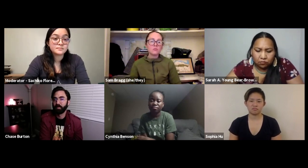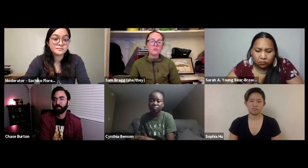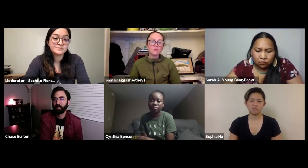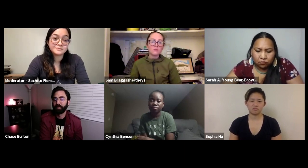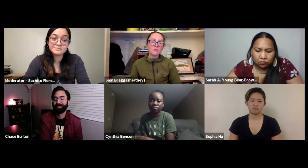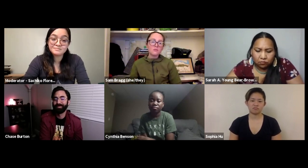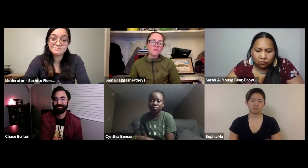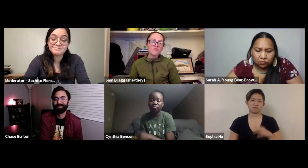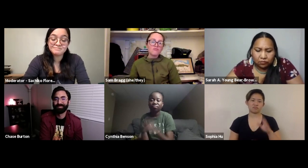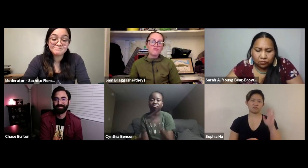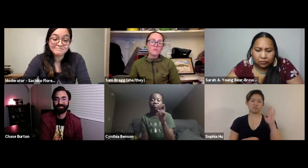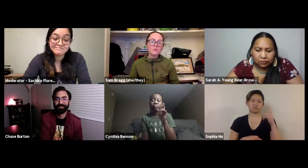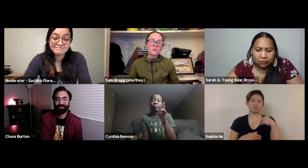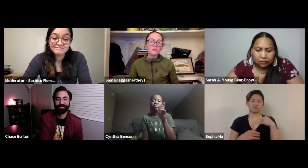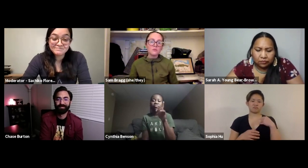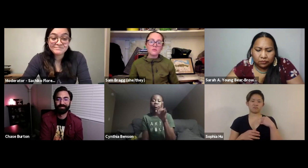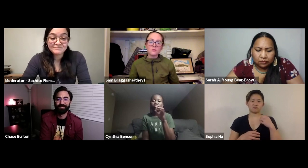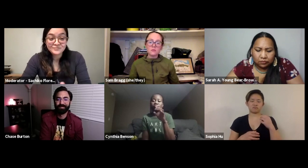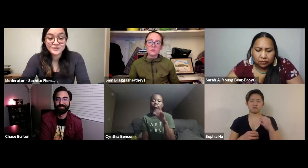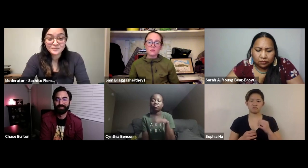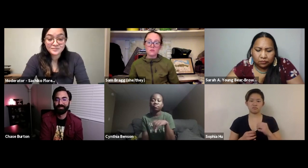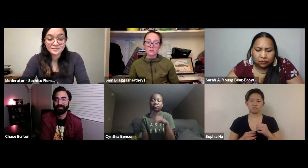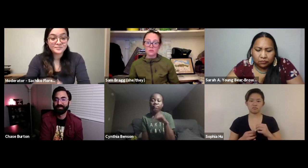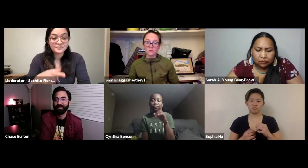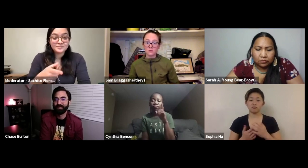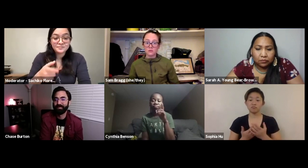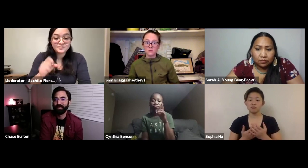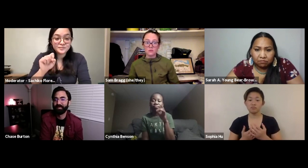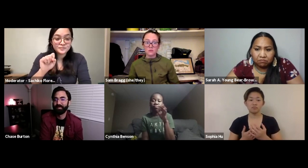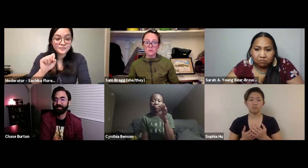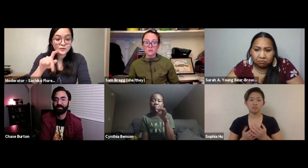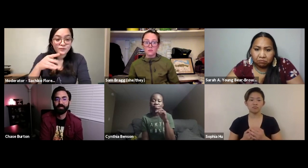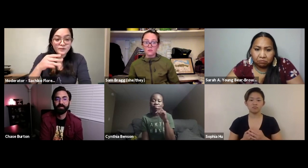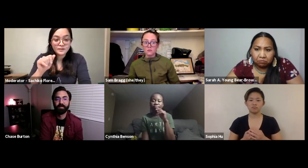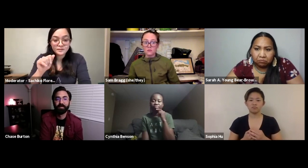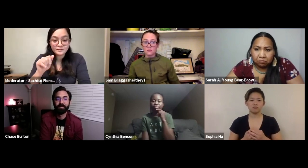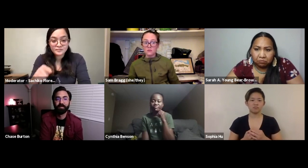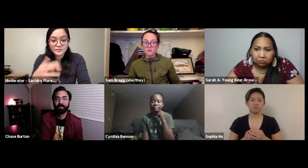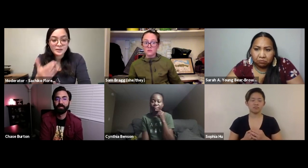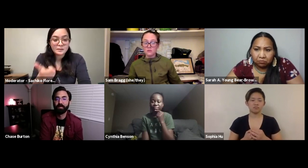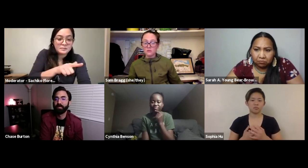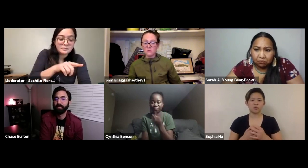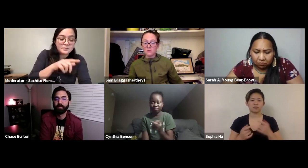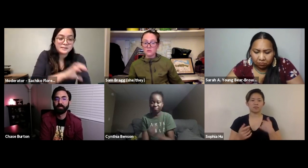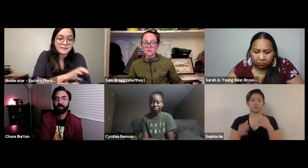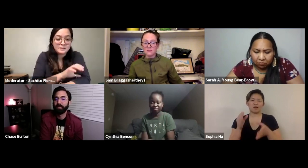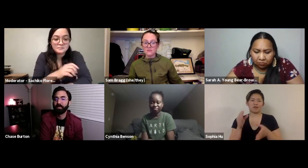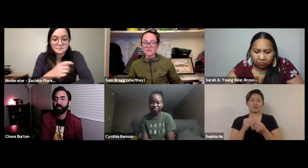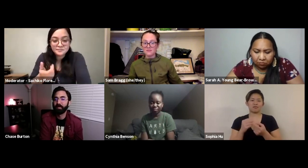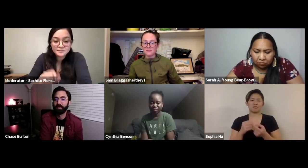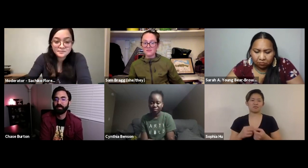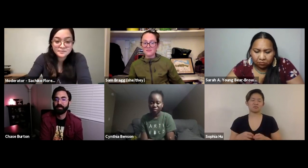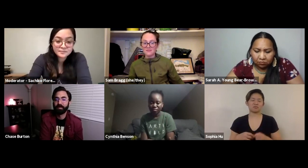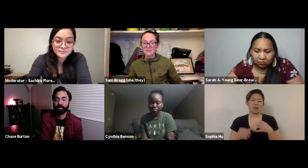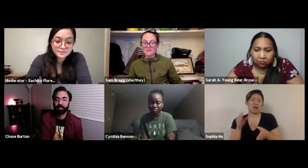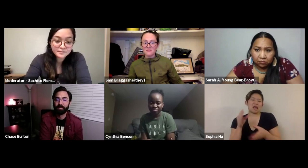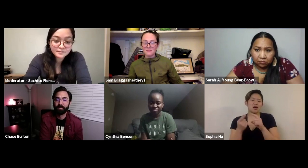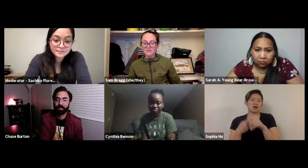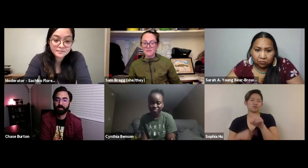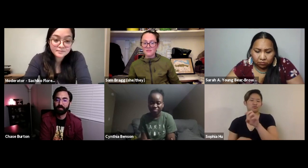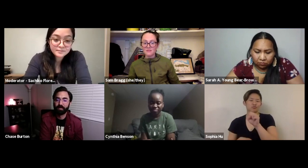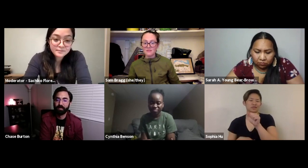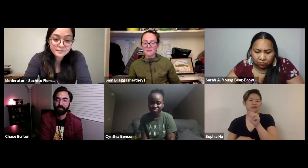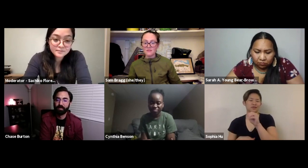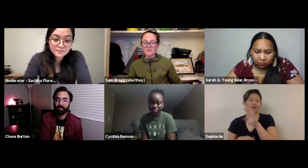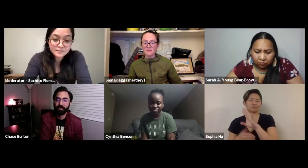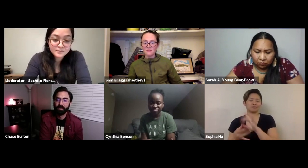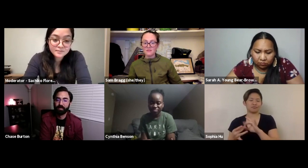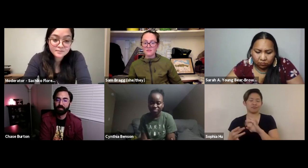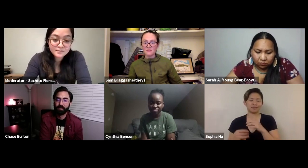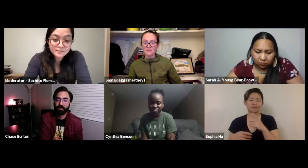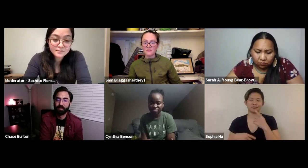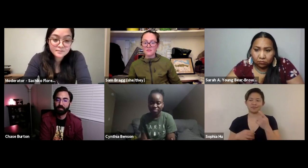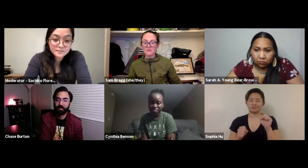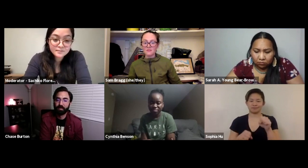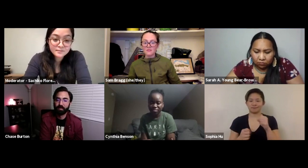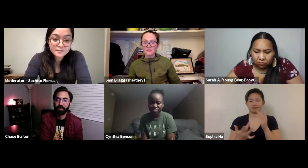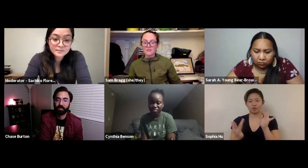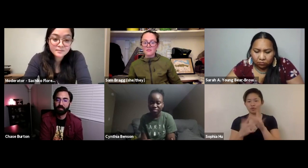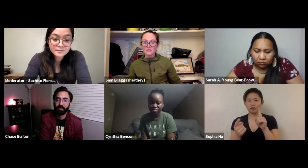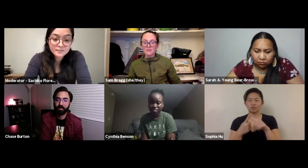from there it's possible. SOPHIA: i just wanted to add to what has just